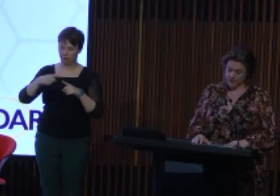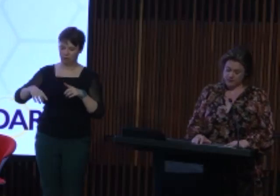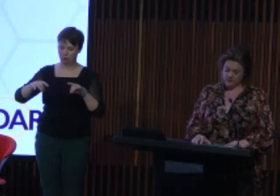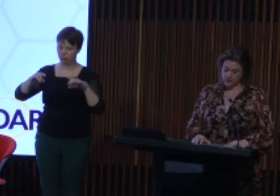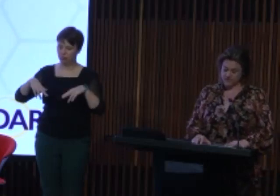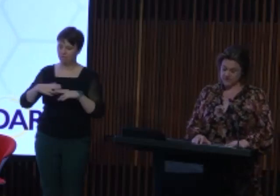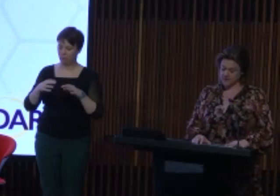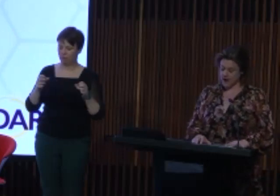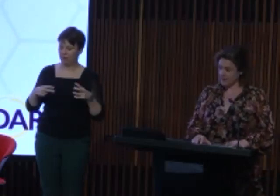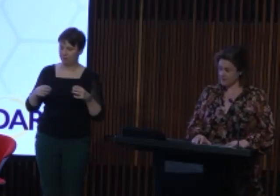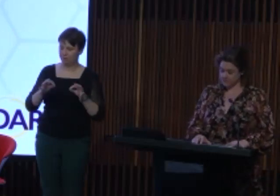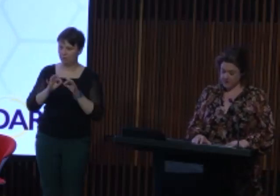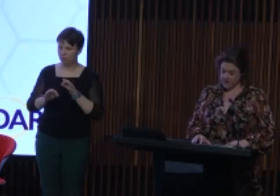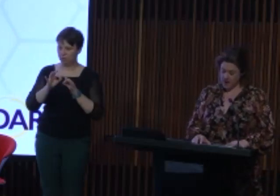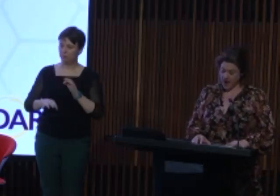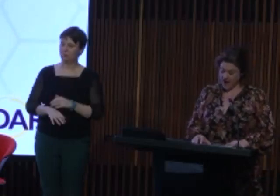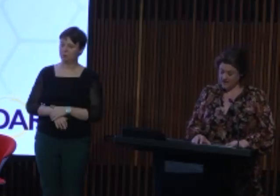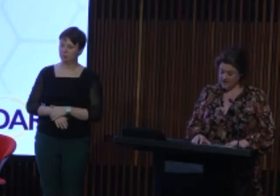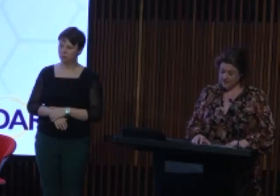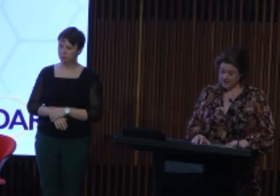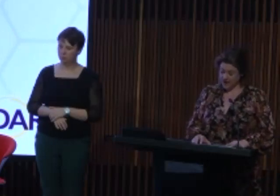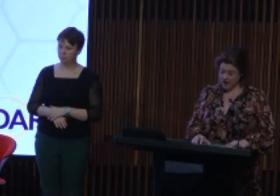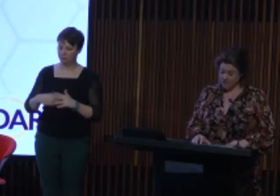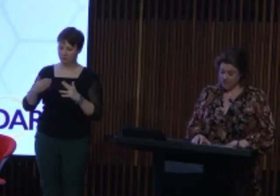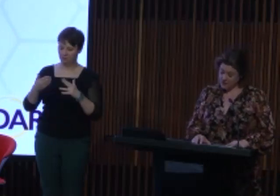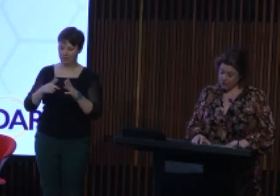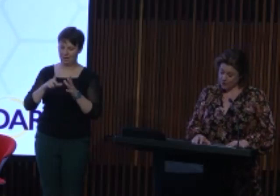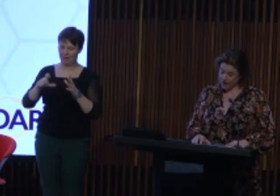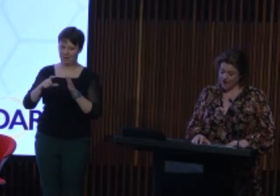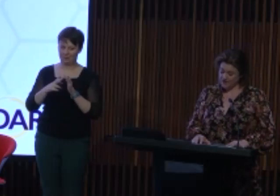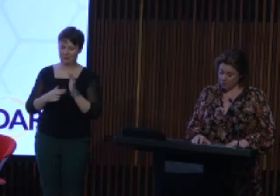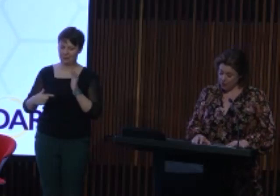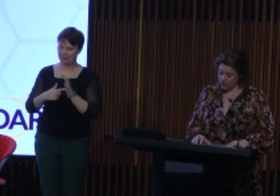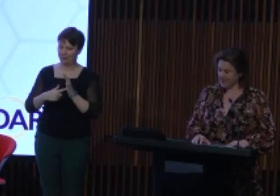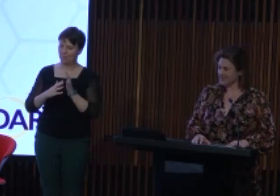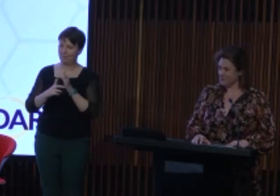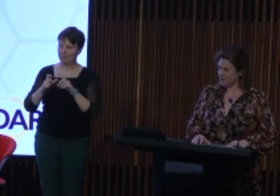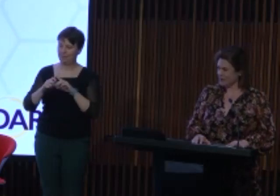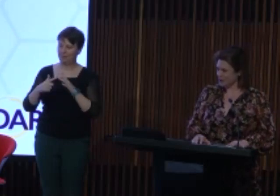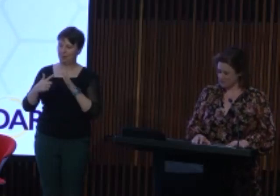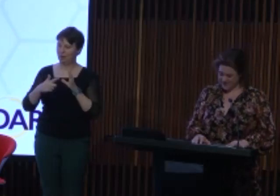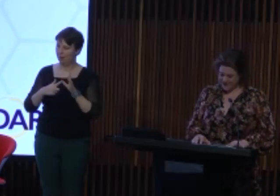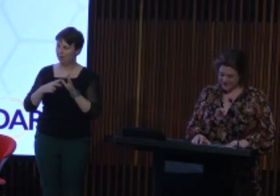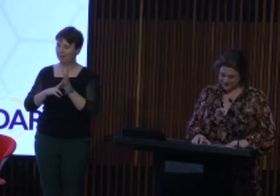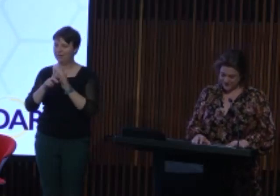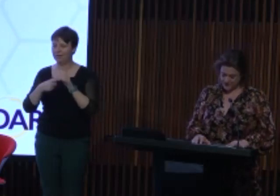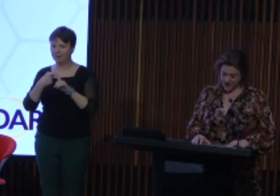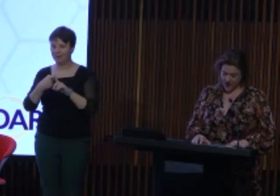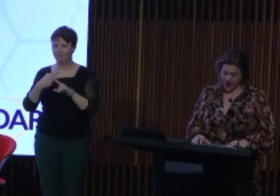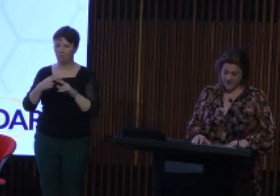captioning services today, Accent Media for video and Nico for photography and